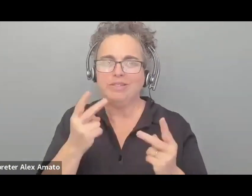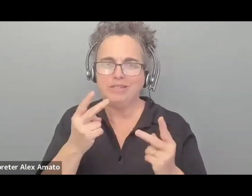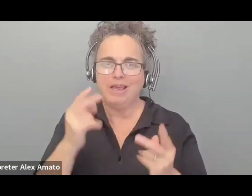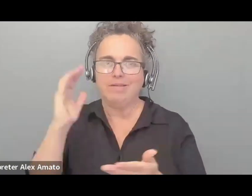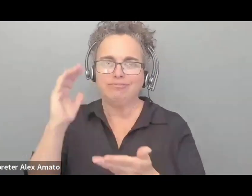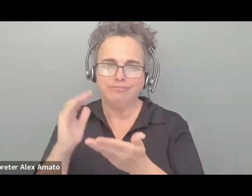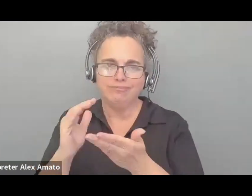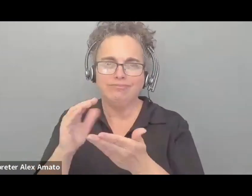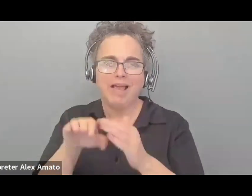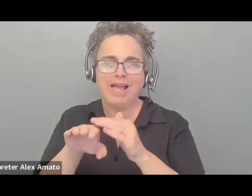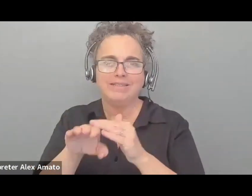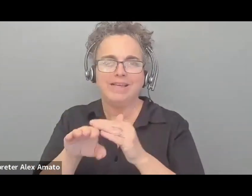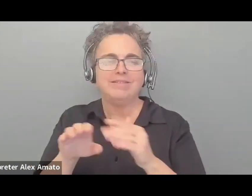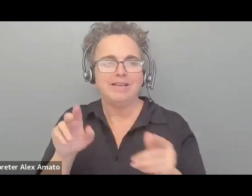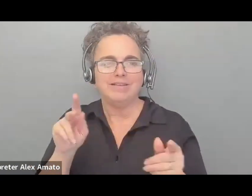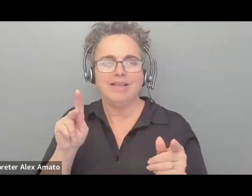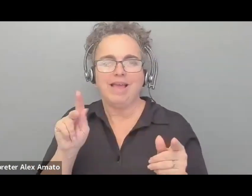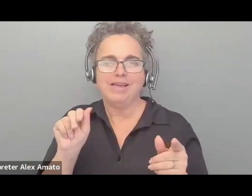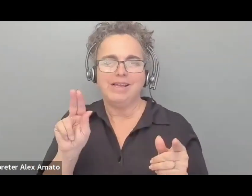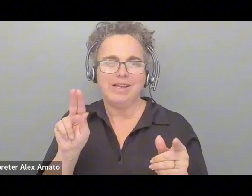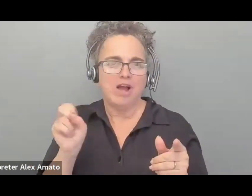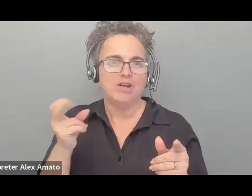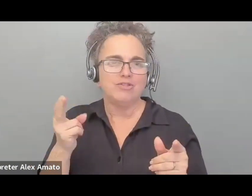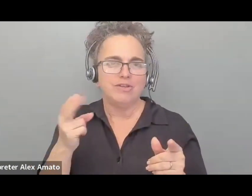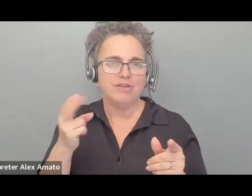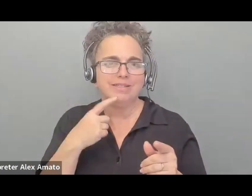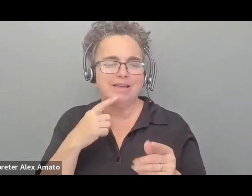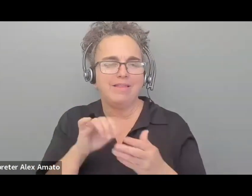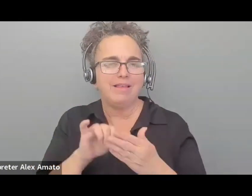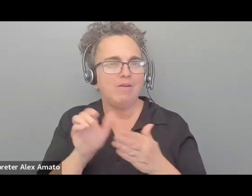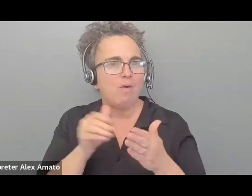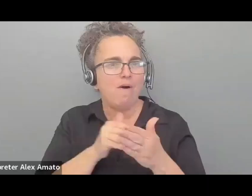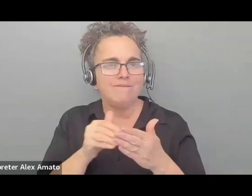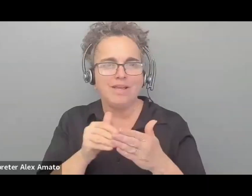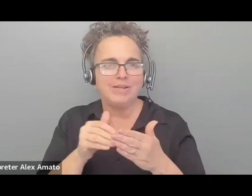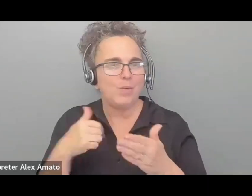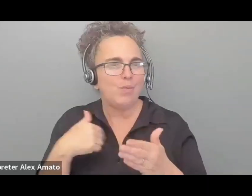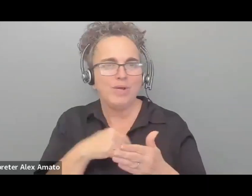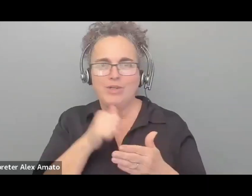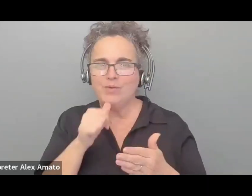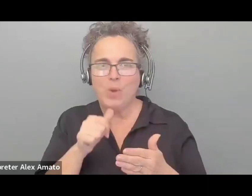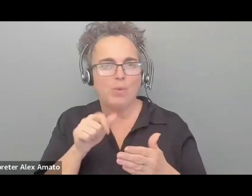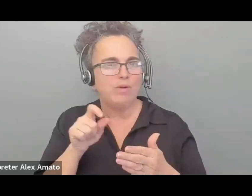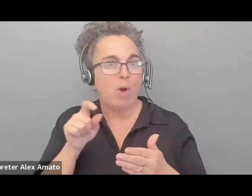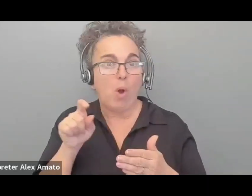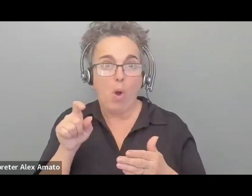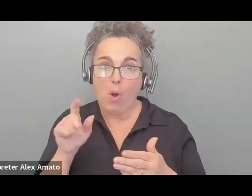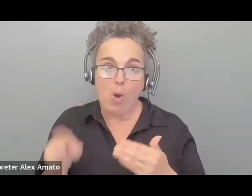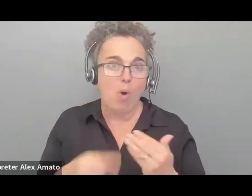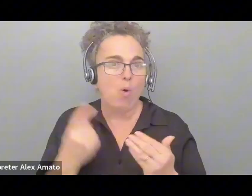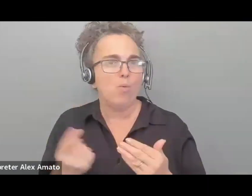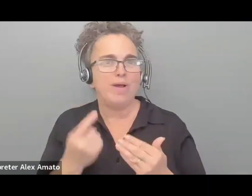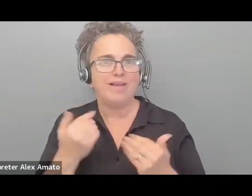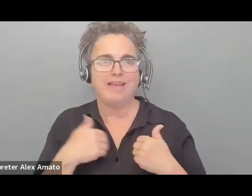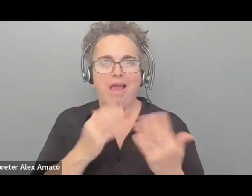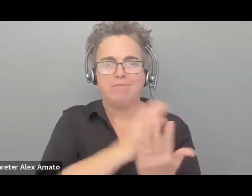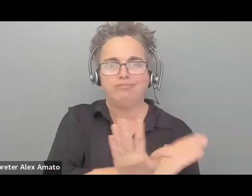like having oftentimes we don't necessarily get that bandwidth to do accessibility focused research. Maybe we are just trying